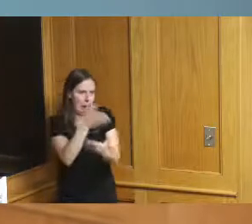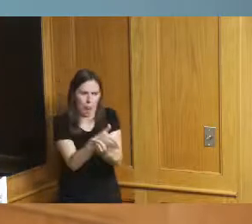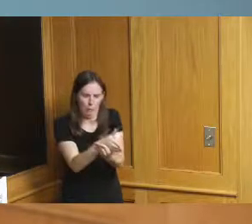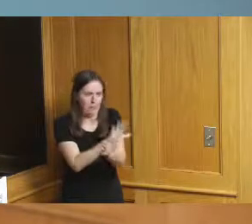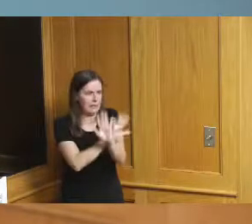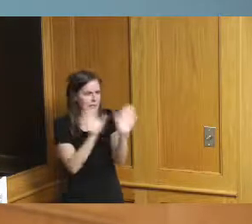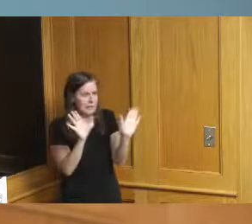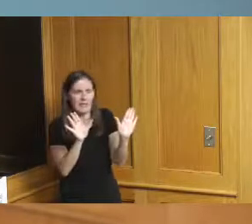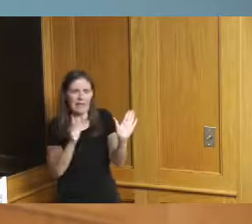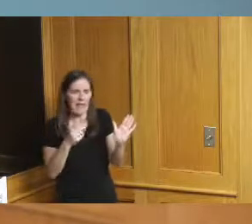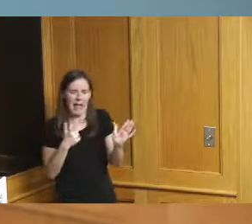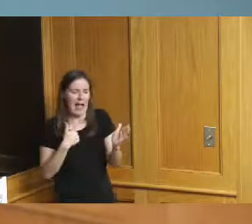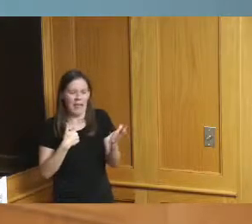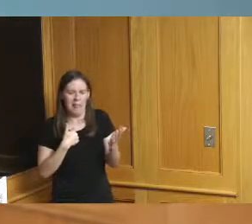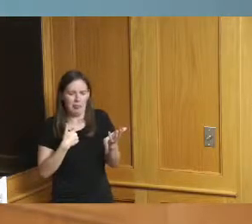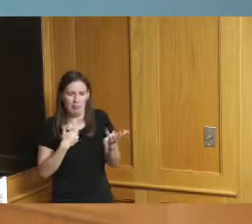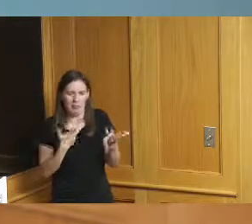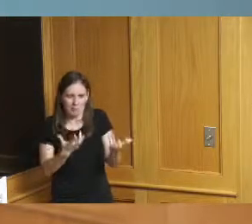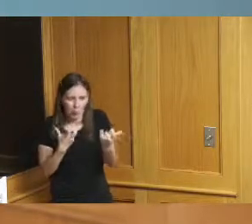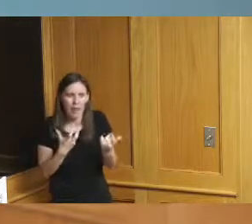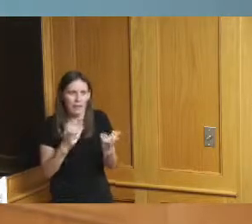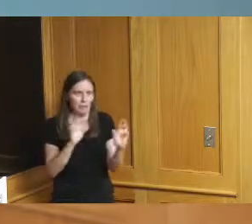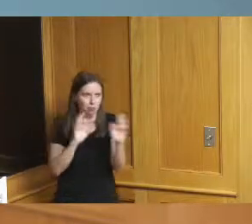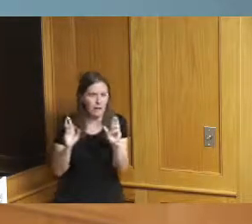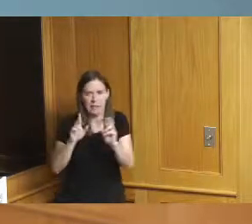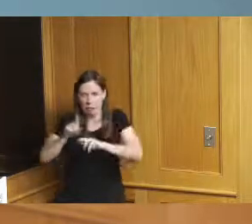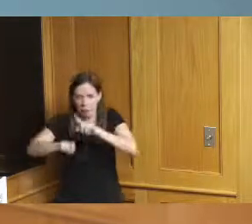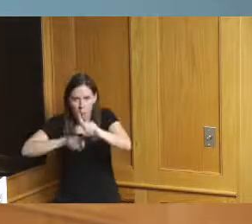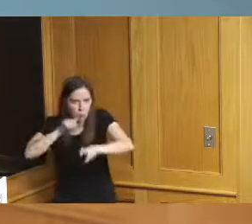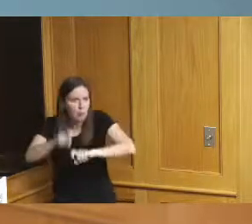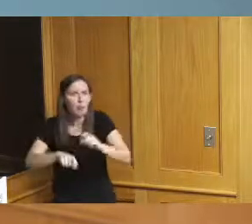i devote people are anxious to get to the questions and maybe we can go to the he can